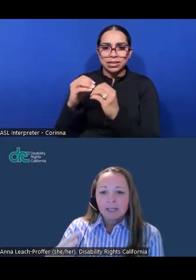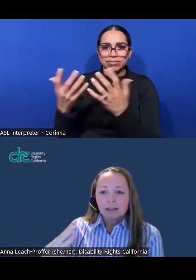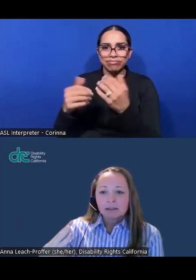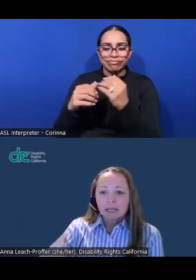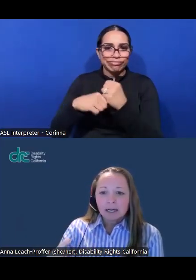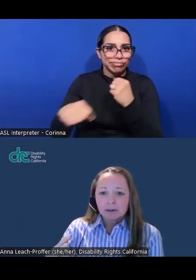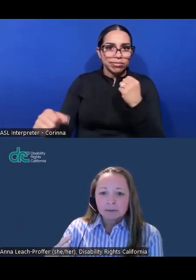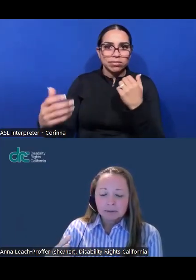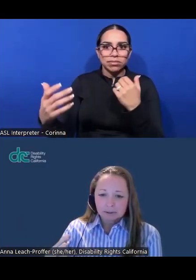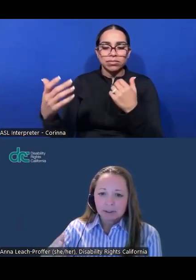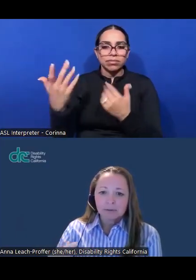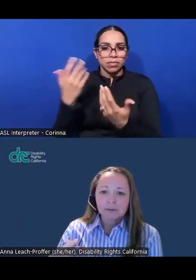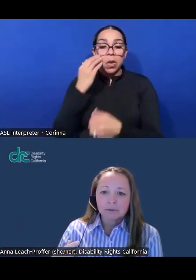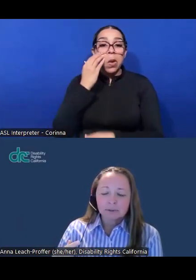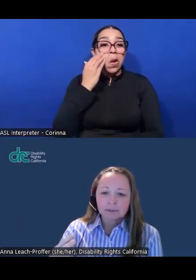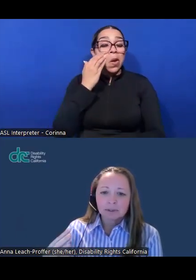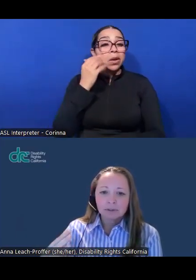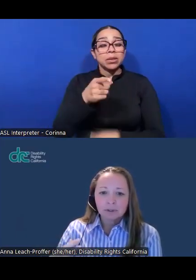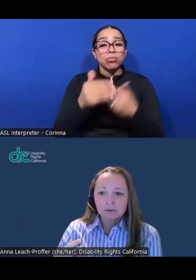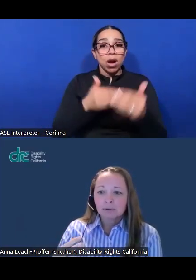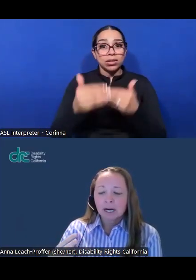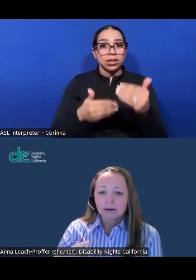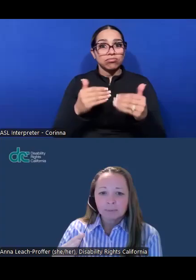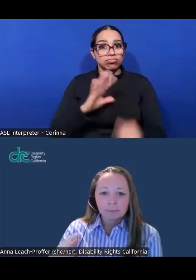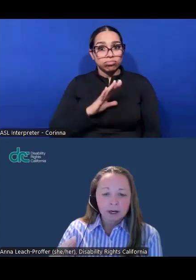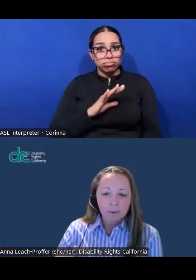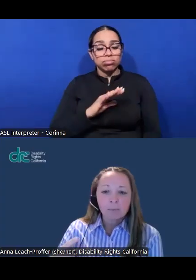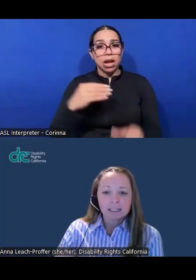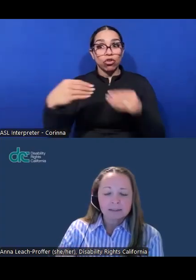That allows individuals to have a couple months